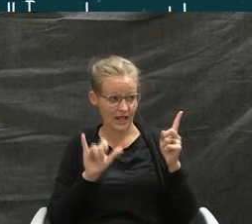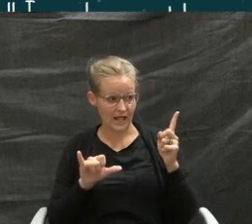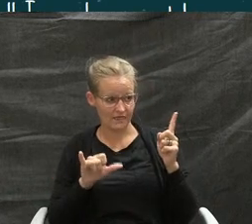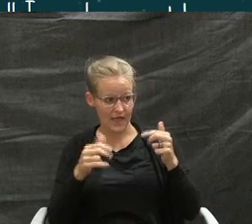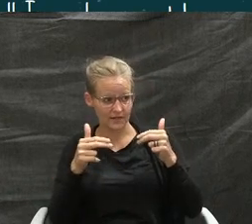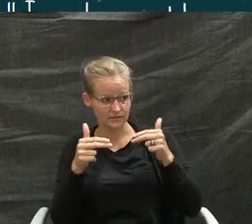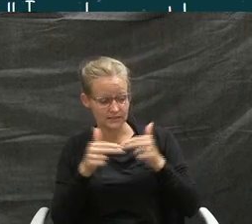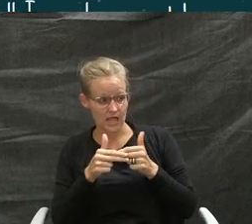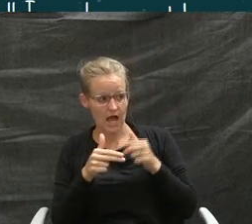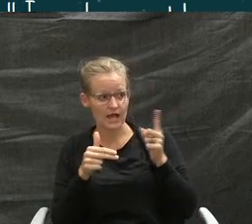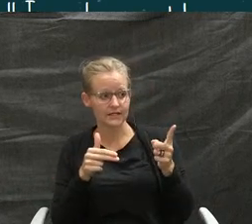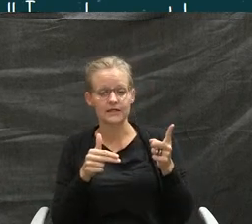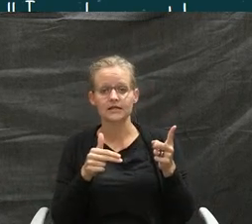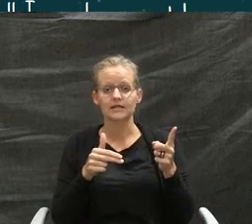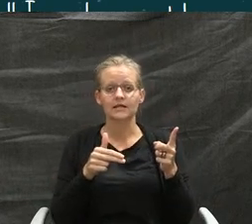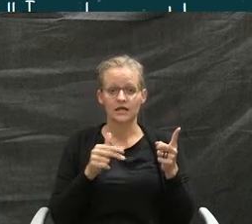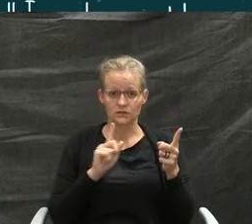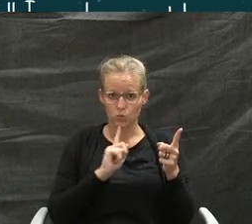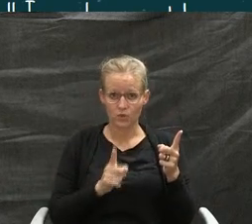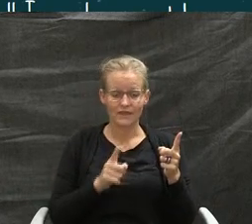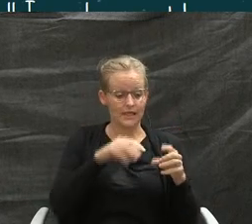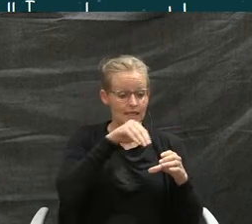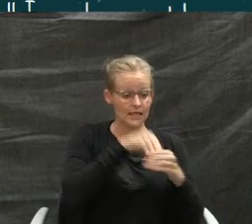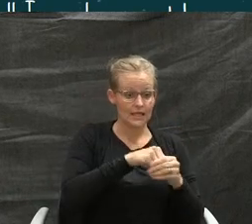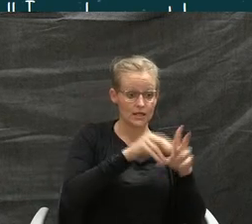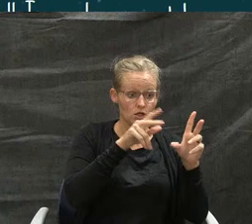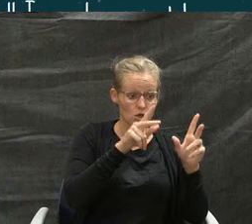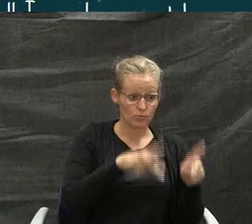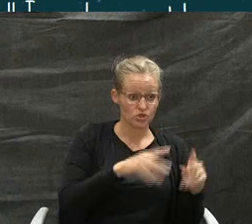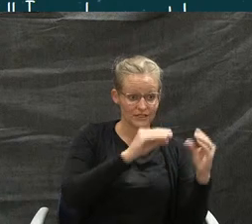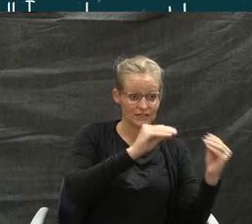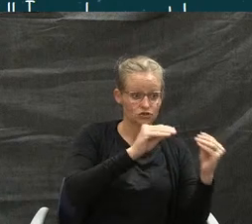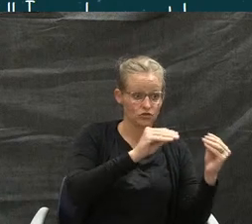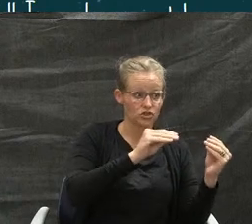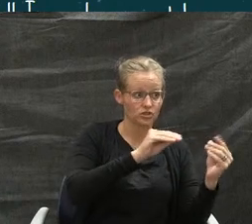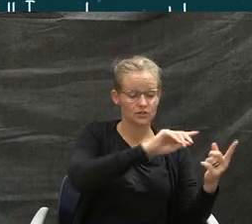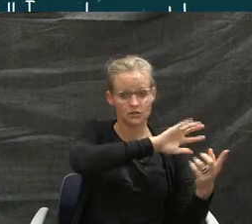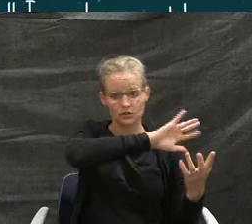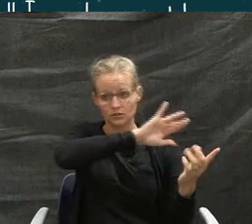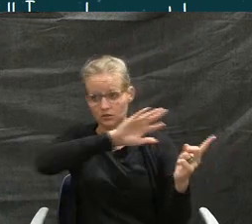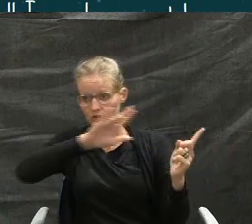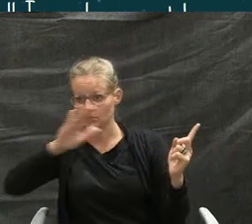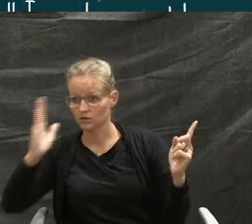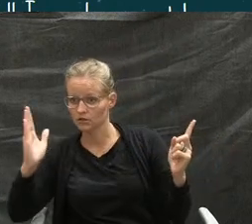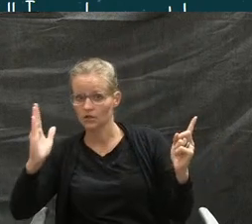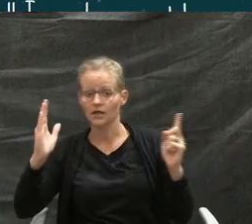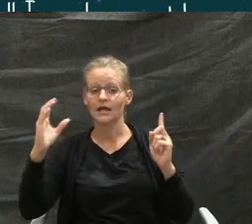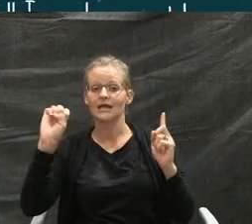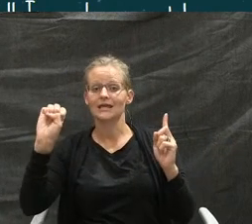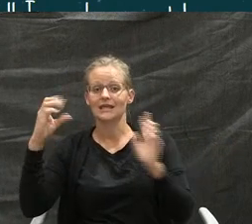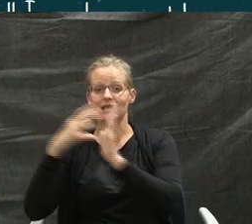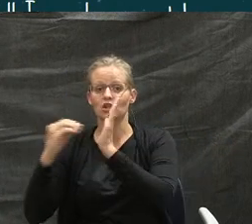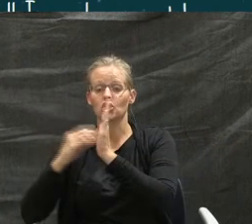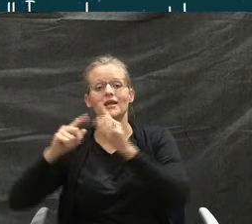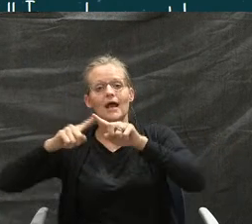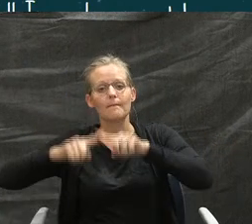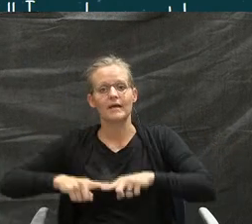continuum of in person instruction moving towards E learning based on grade level educational programming as well